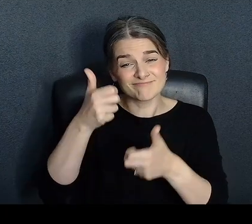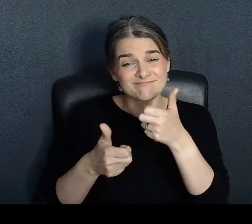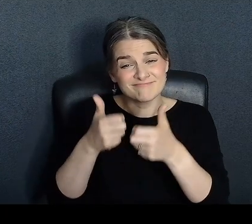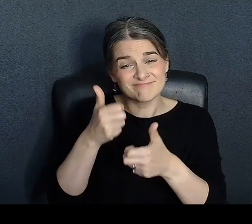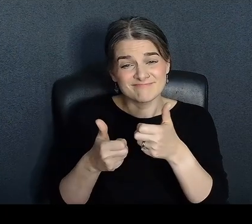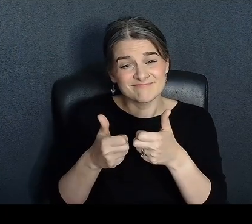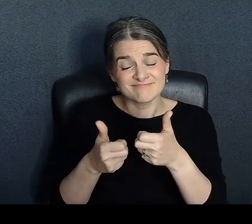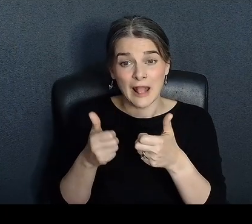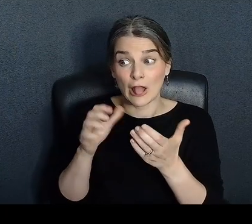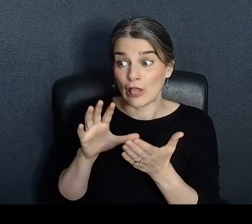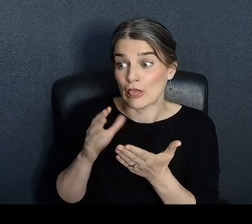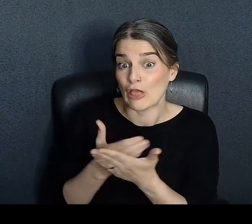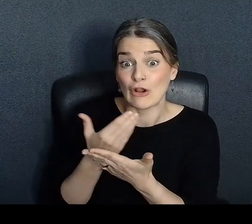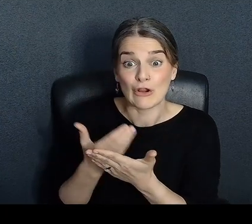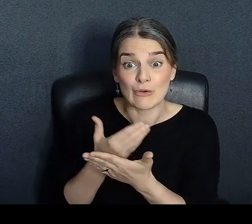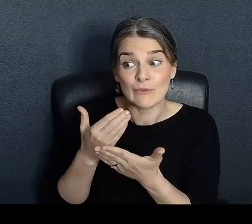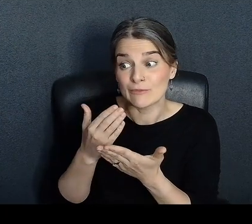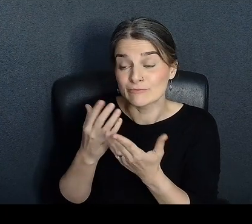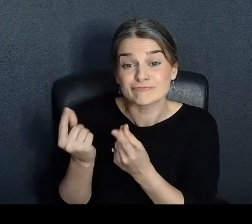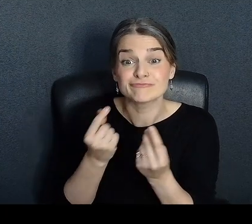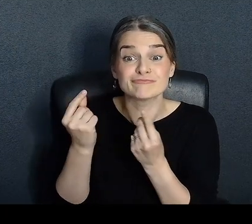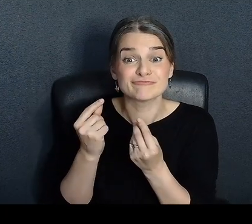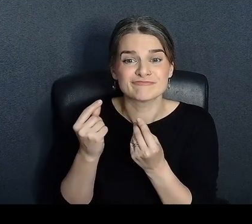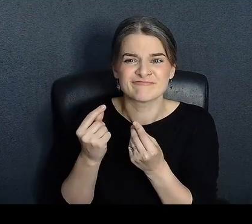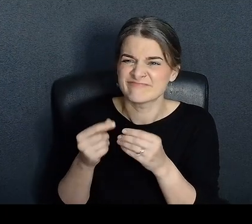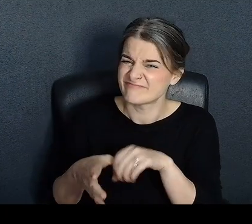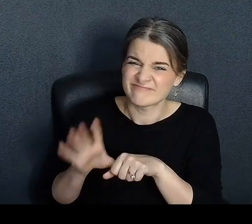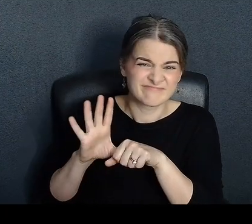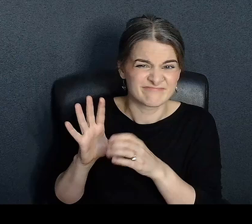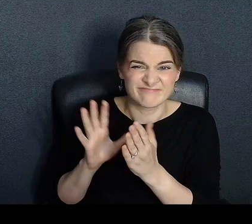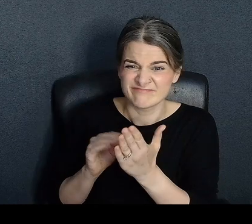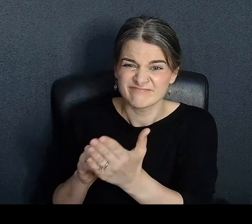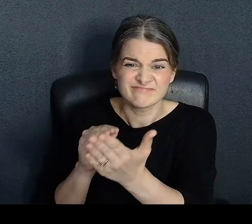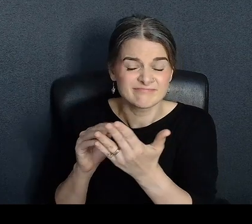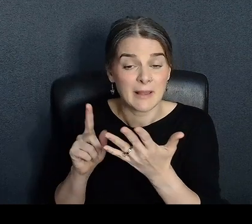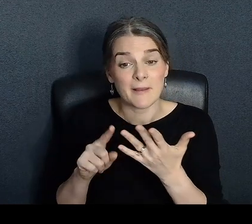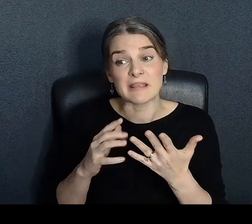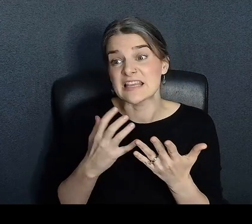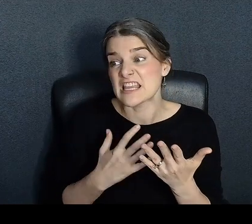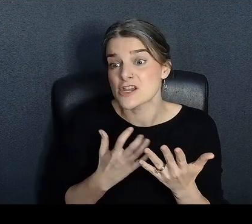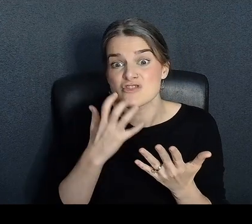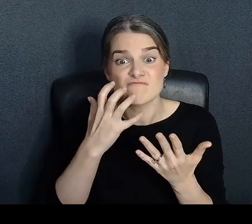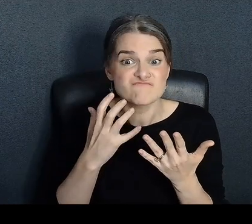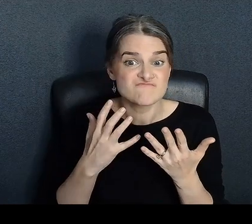You might be irritable. You might be angry or frustrated.